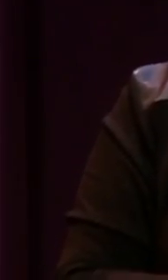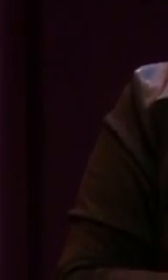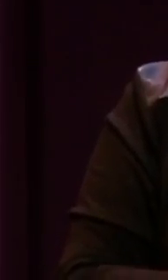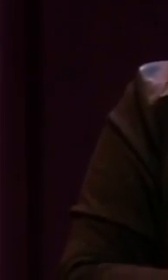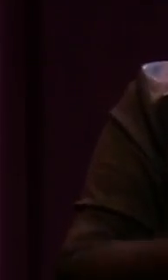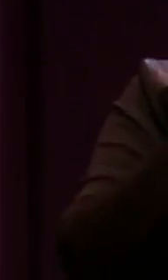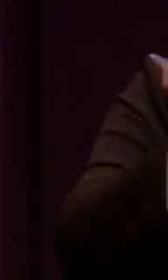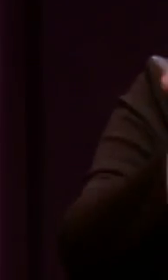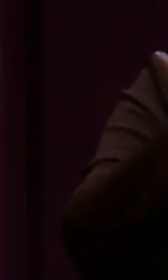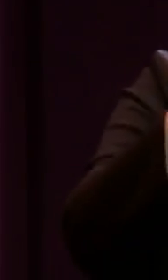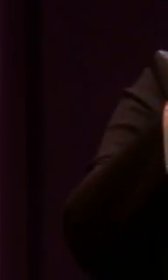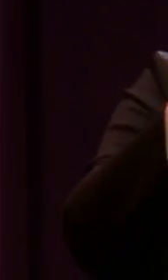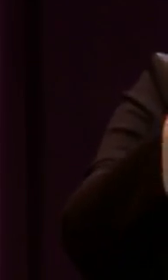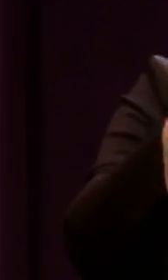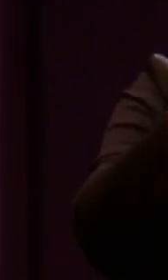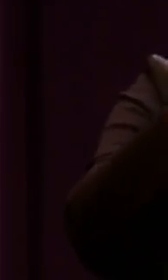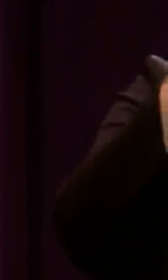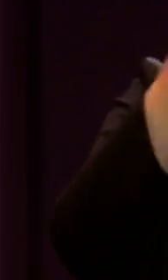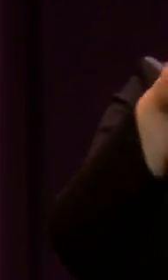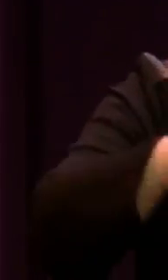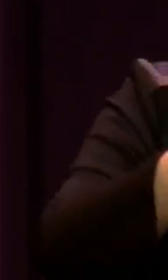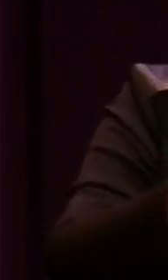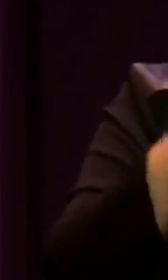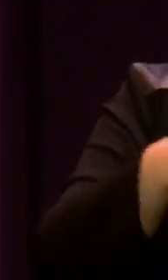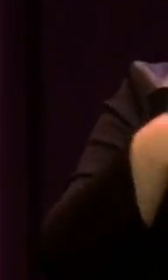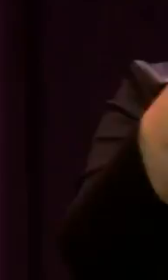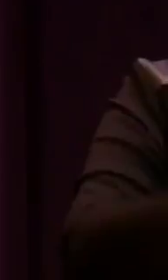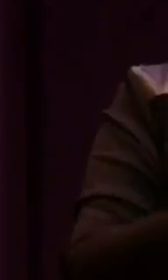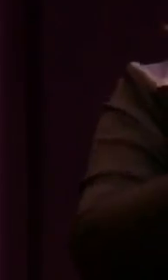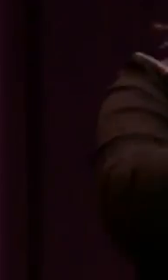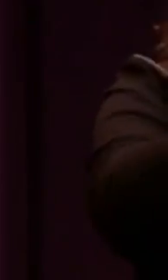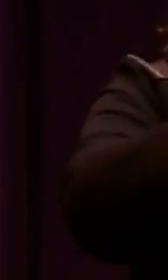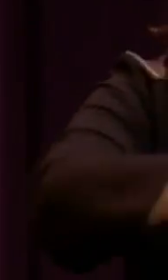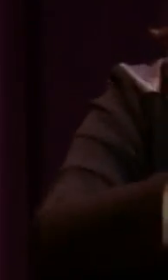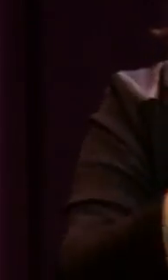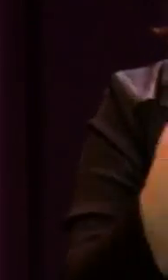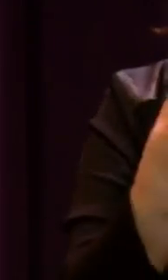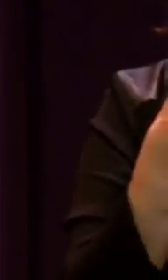GENERAL'S ROLE IN THIS PROCESS. YOUR ROLE NOW IS TO STAND UP AND